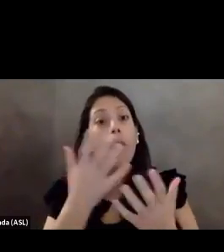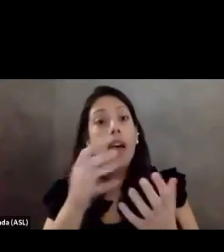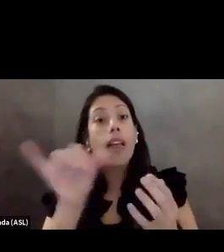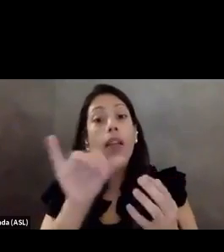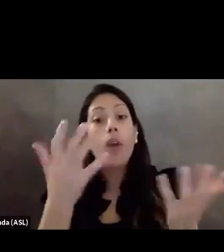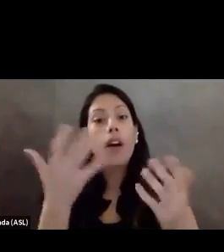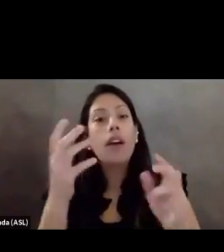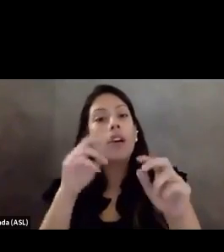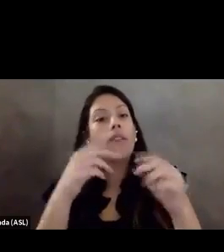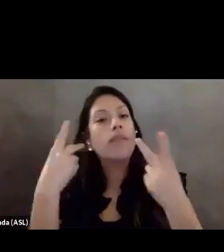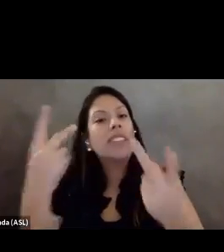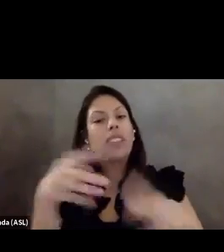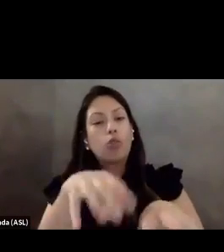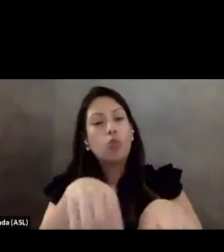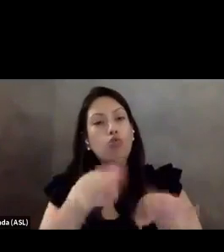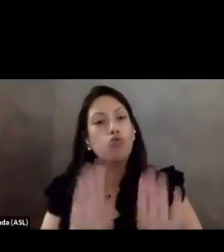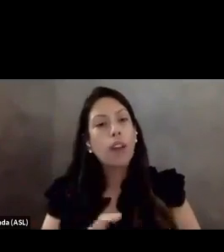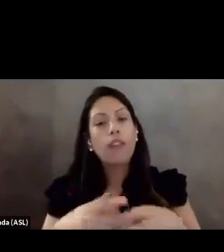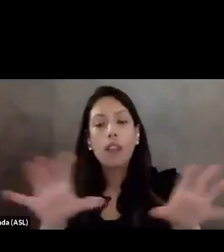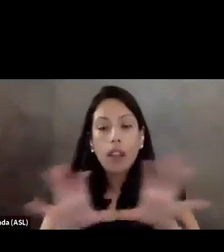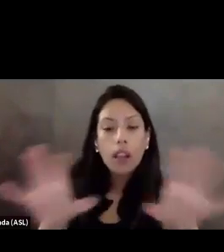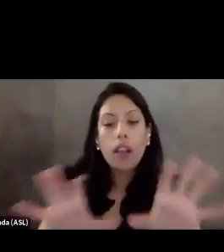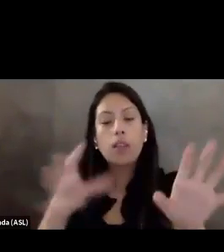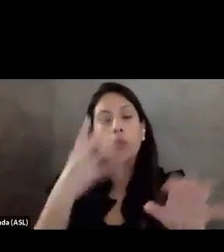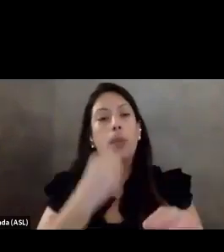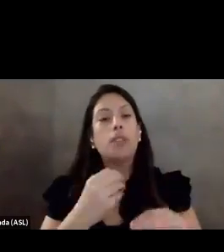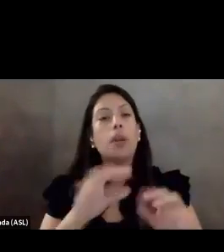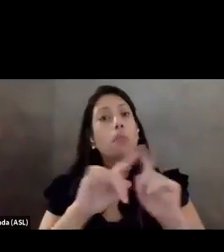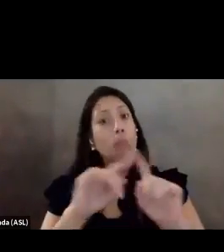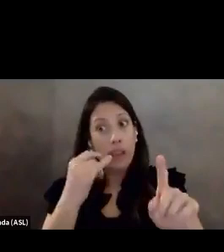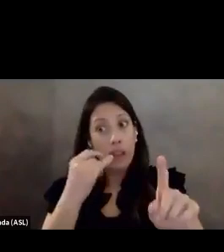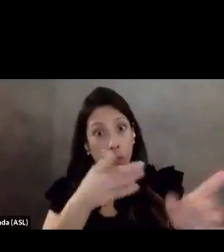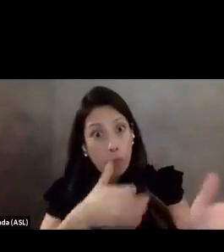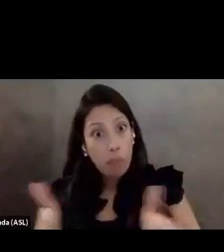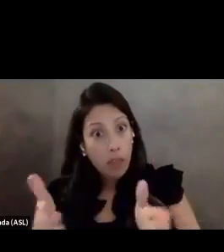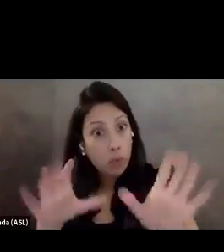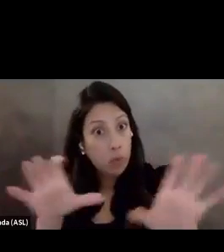But if you go, please. So with no more than 12 people from three or fewer households,